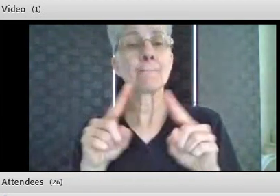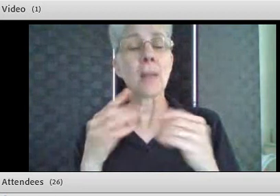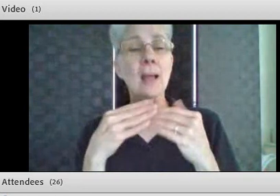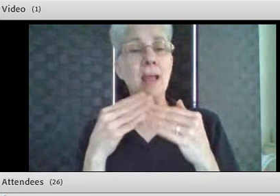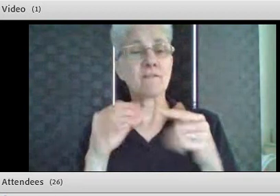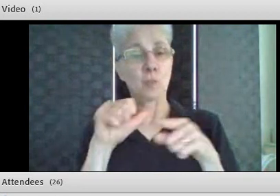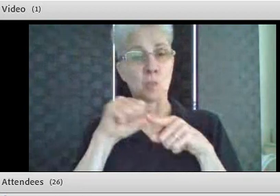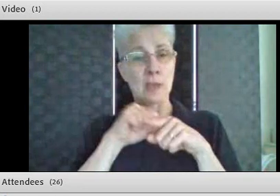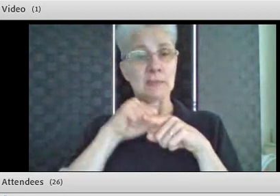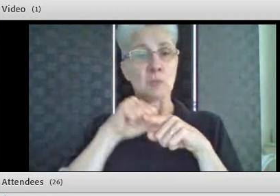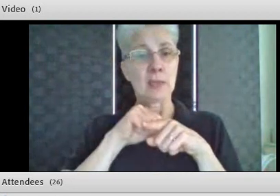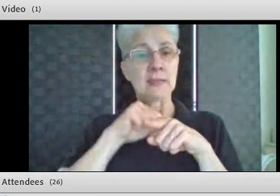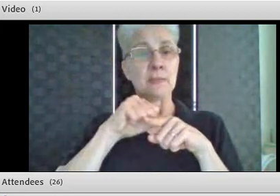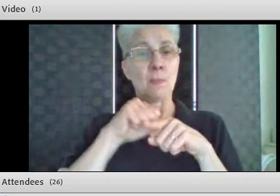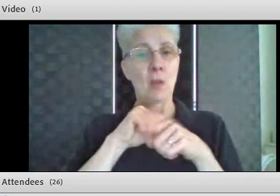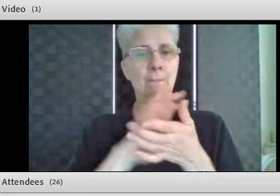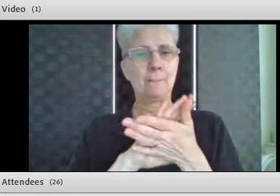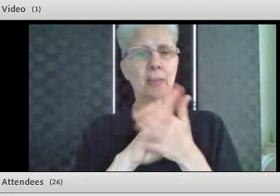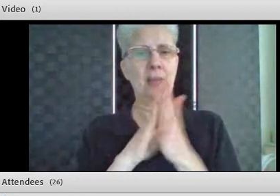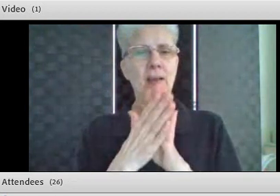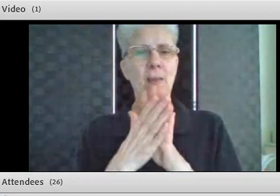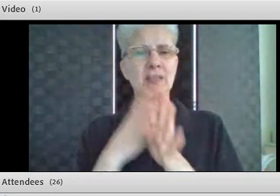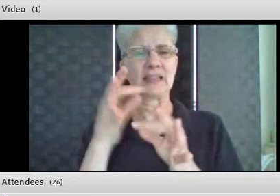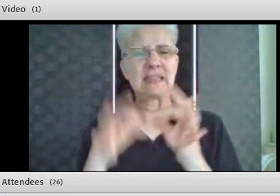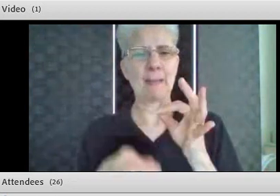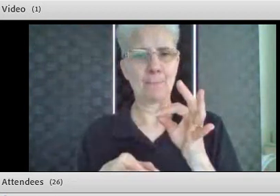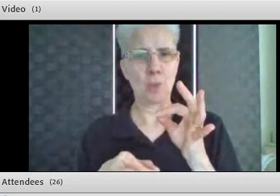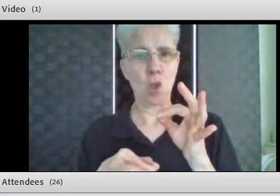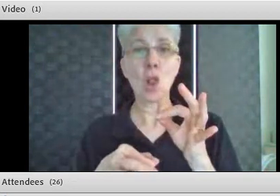if you're not very familiar with it, little overwhelming, I would say,